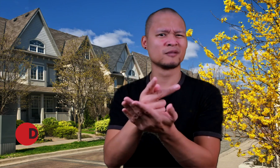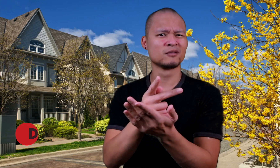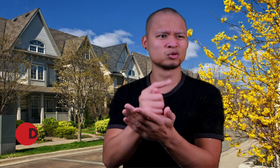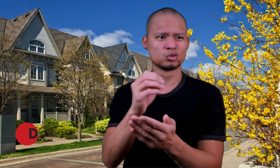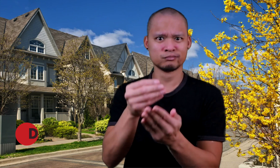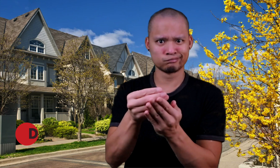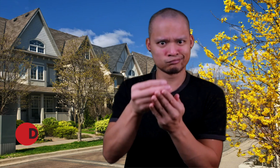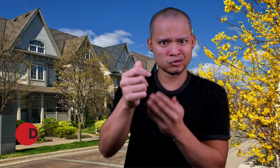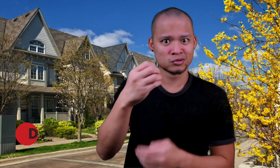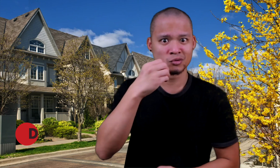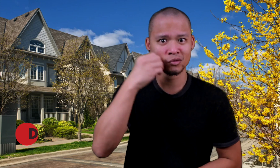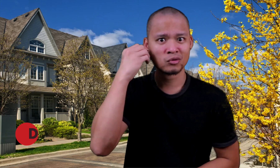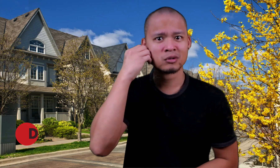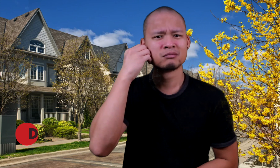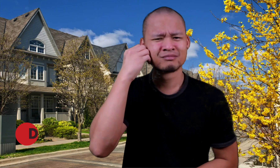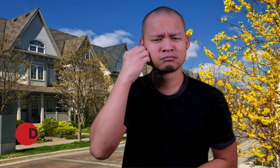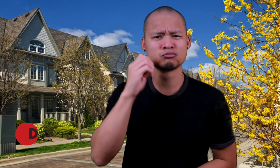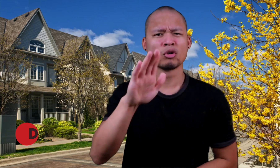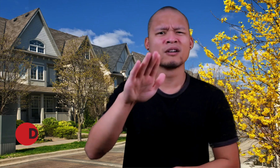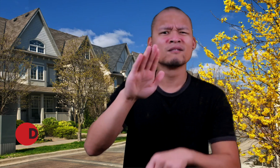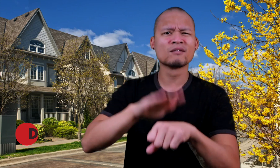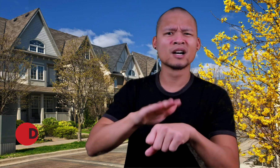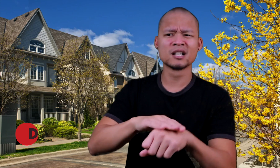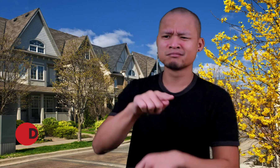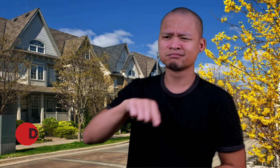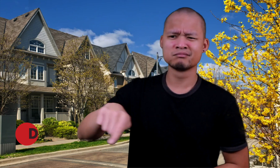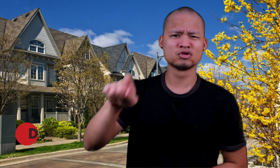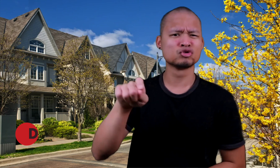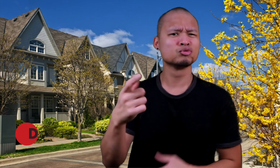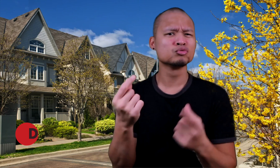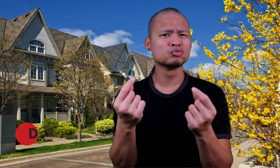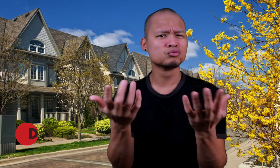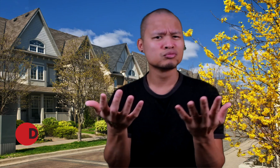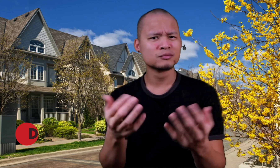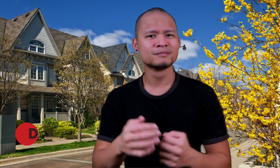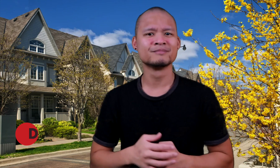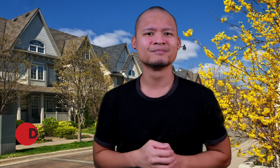to purchase a home. What do you advise they should do?